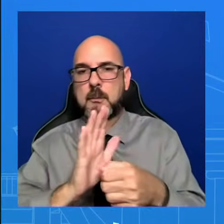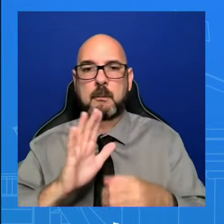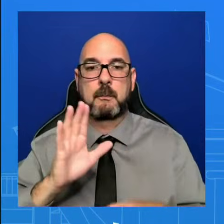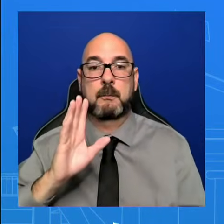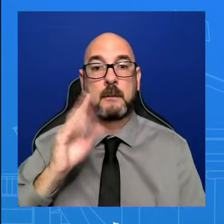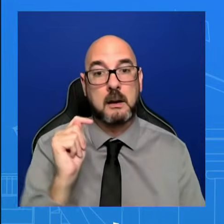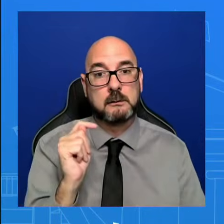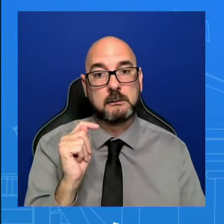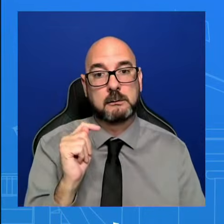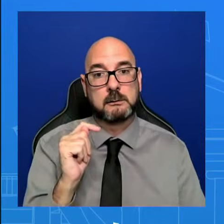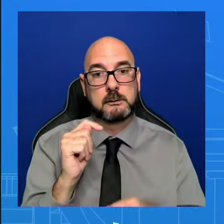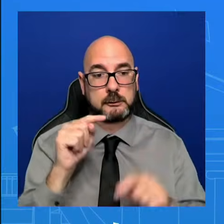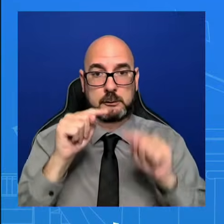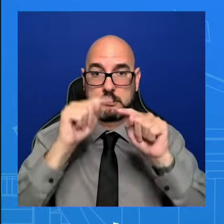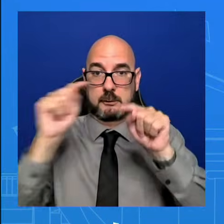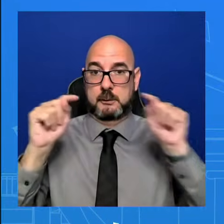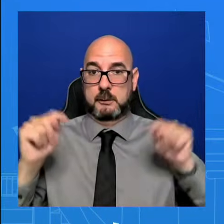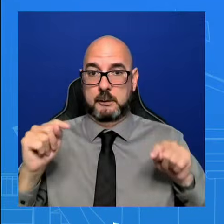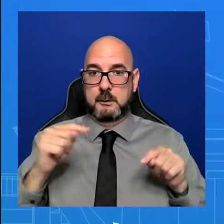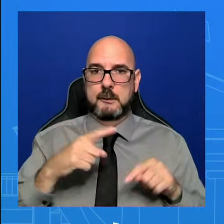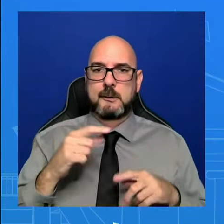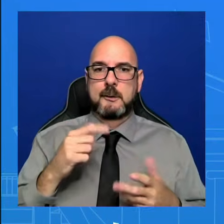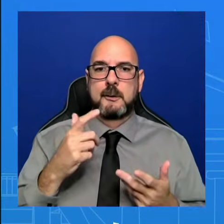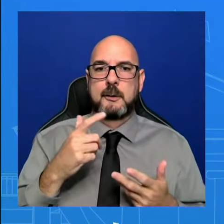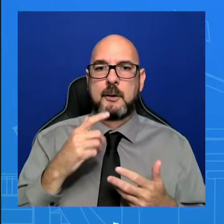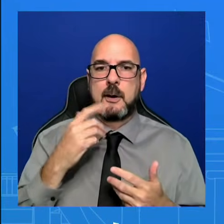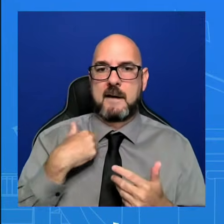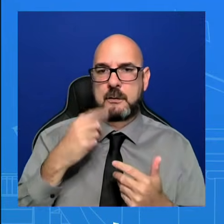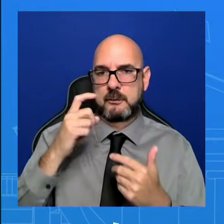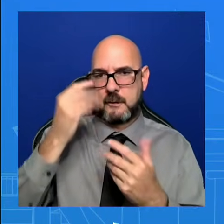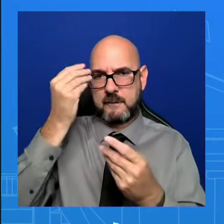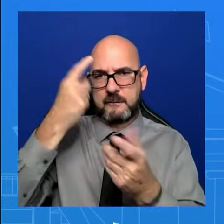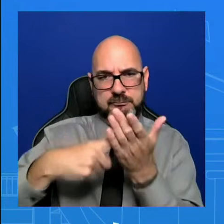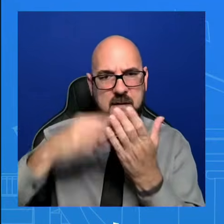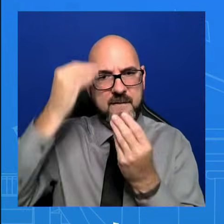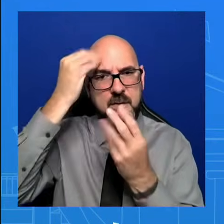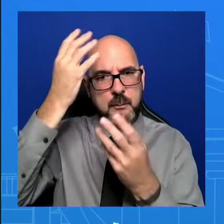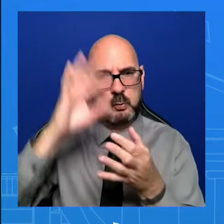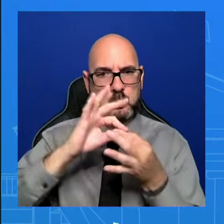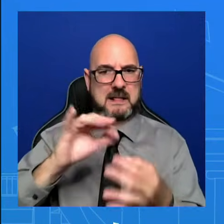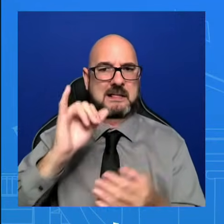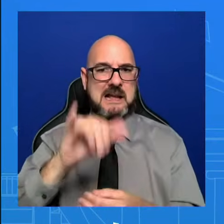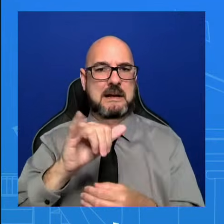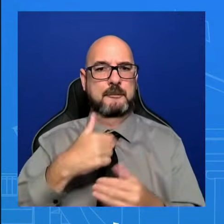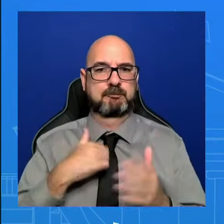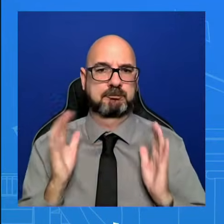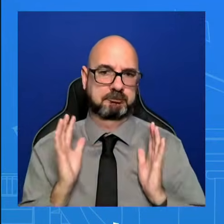They'll have better information on that. What we have said -- and I don't think I've iterated that yet from here --